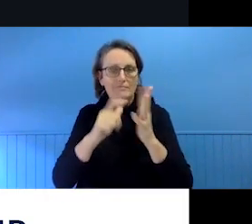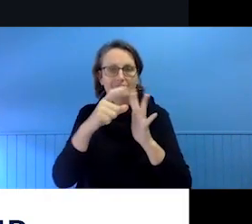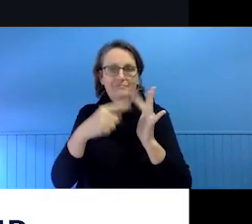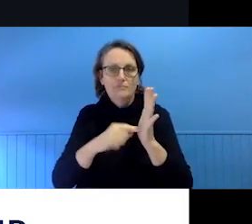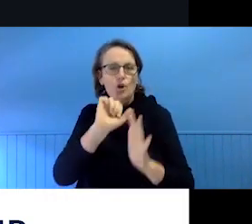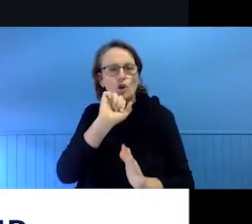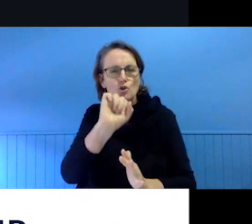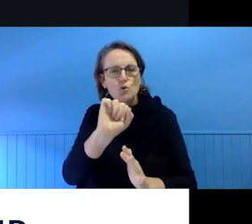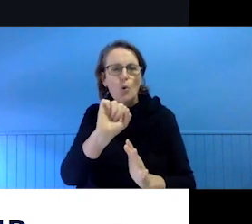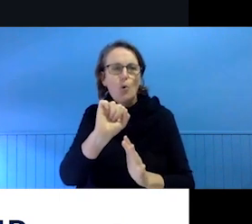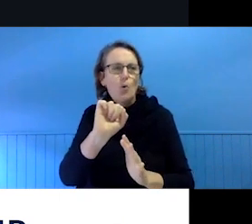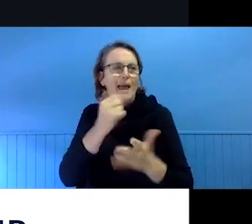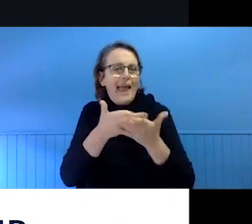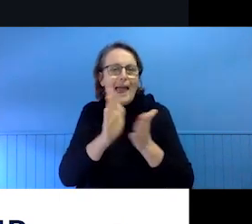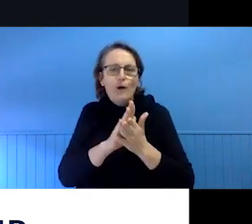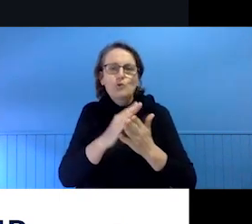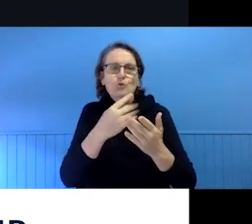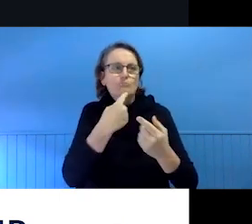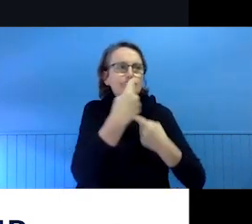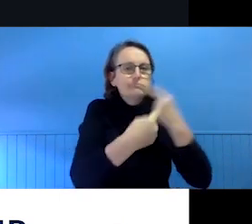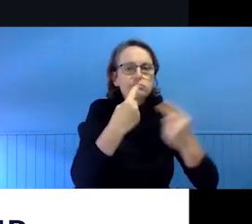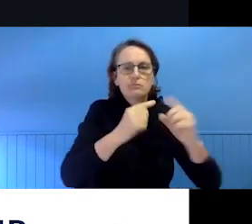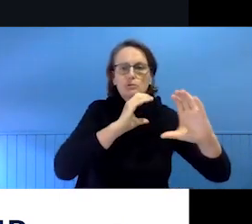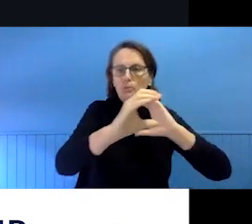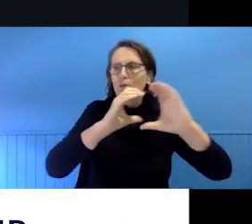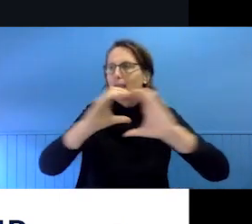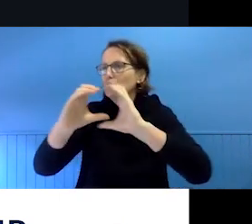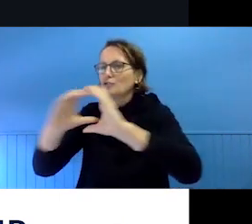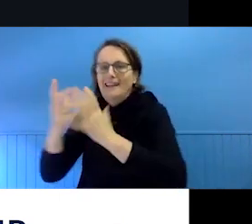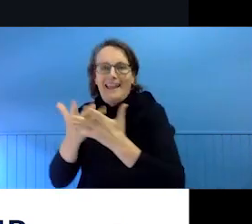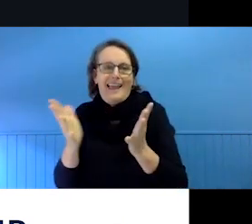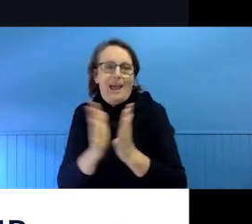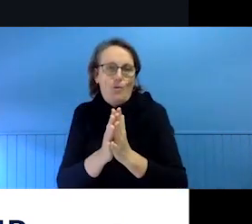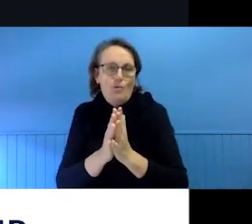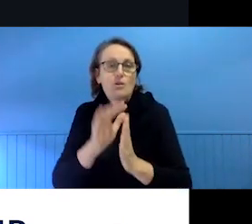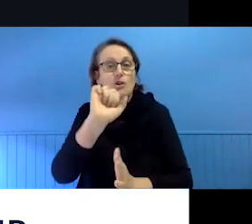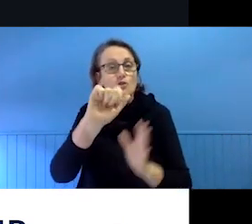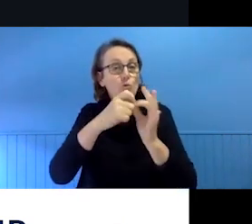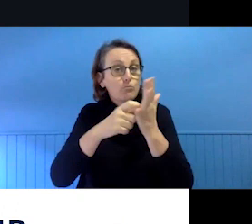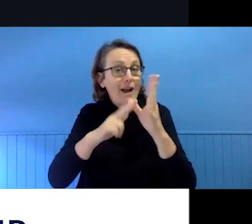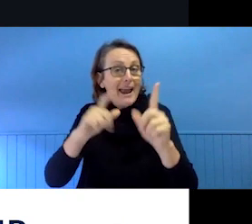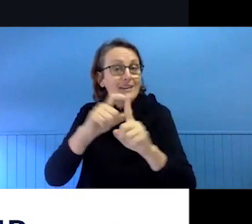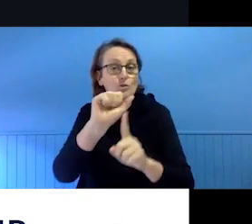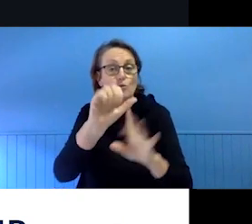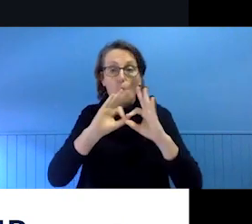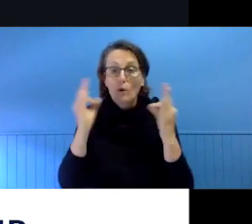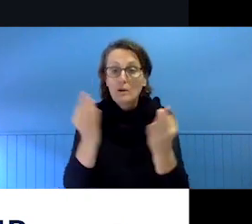of the public facing elements of your brand, of your organisation, of your work.